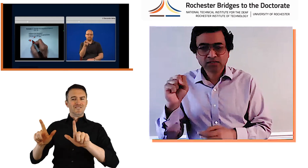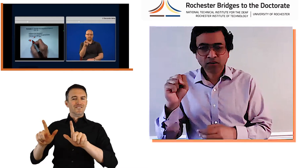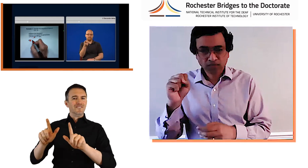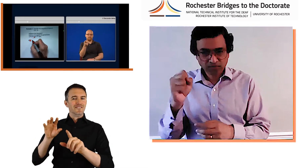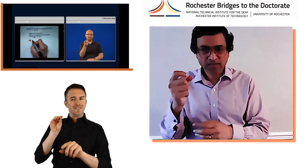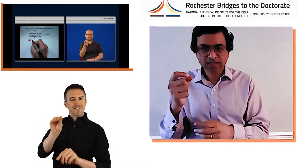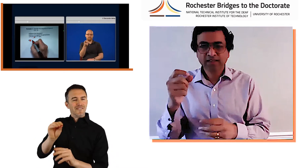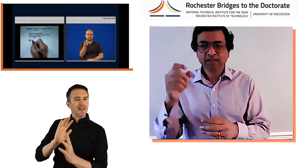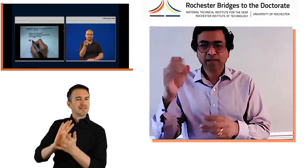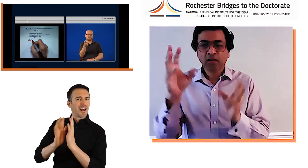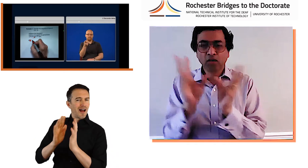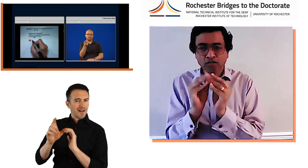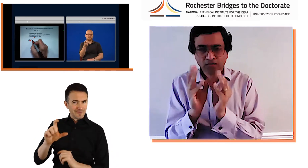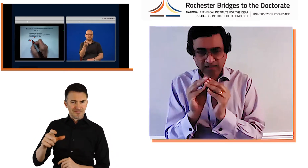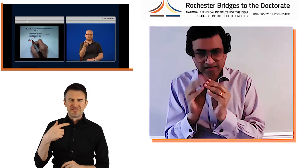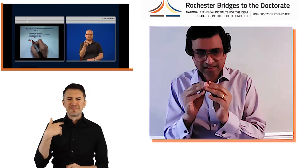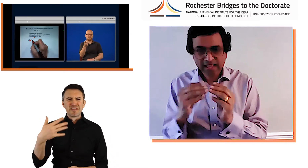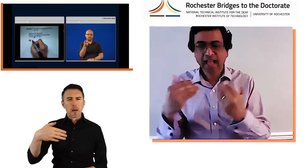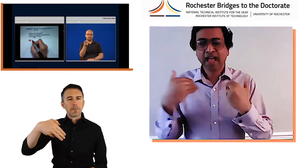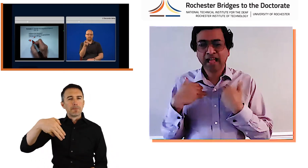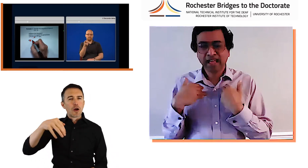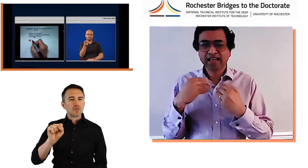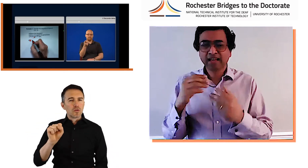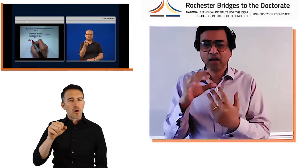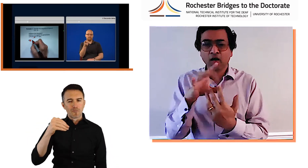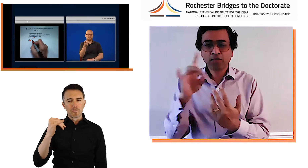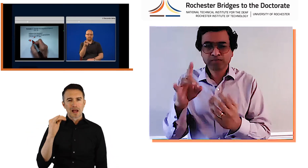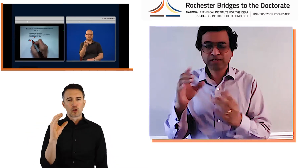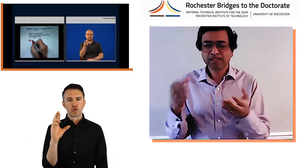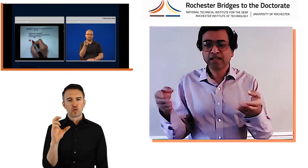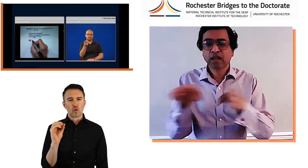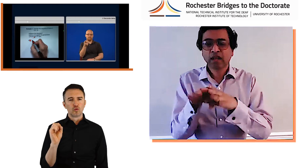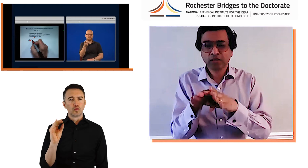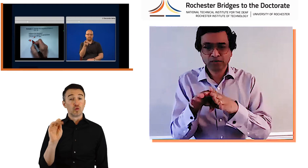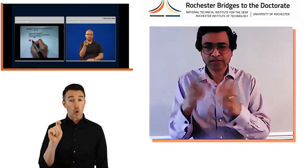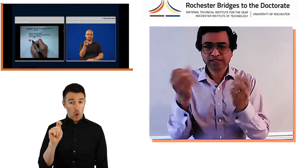There was one conference that had the option to close the signer.